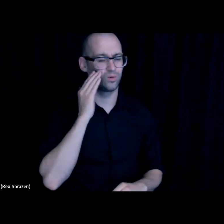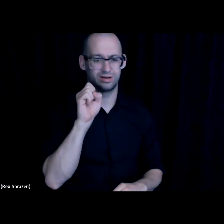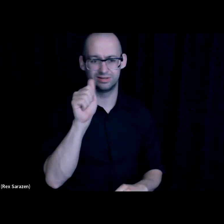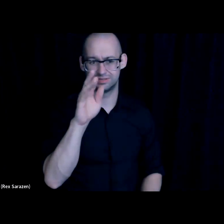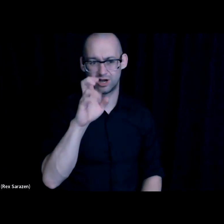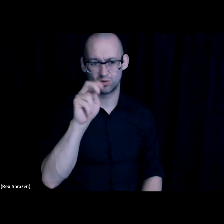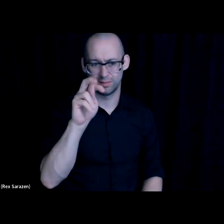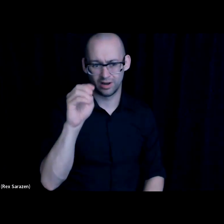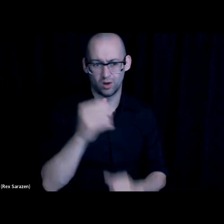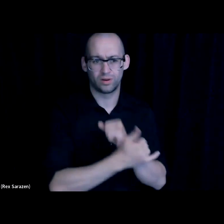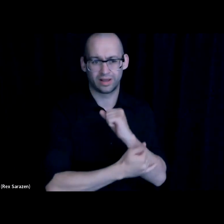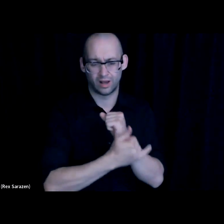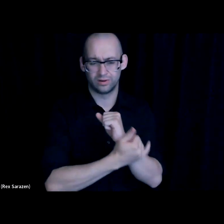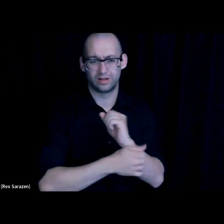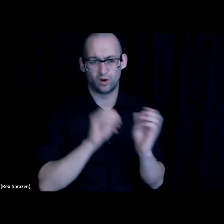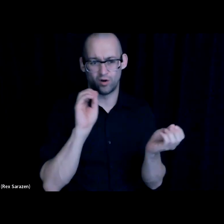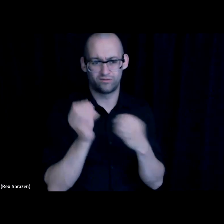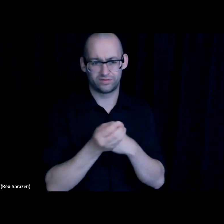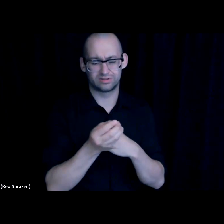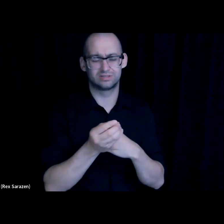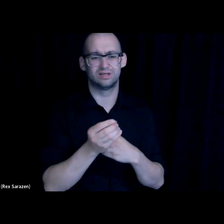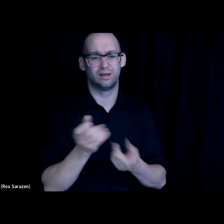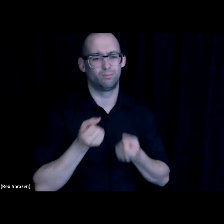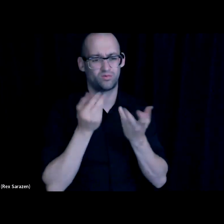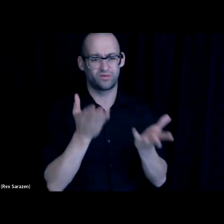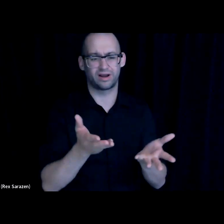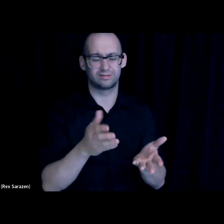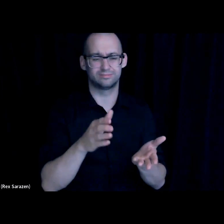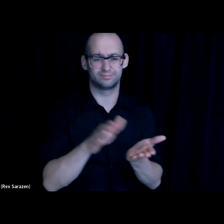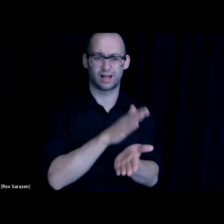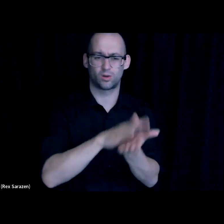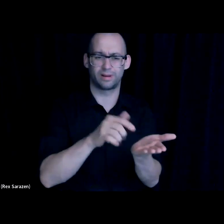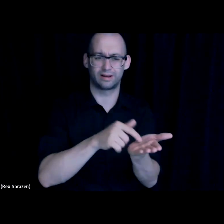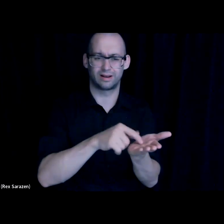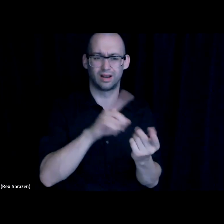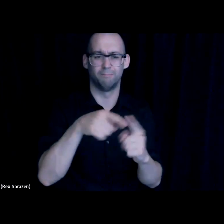produced was a digital learning guidance document and then adult LED adapted that and partnered